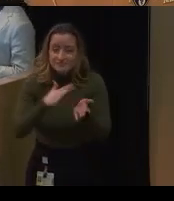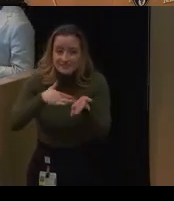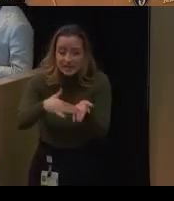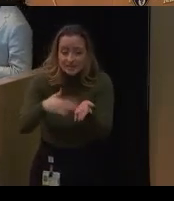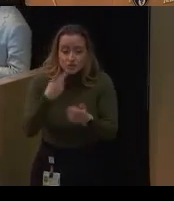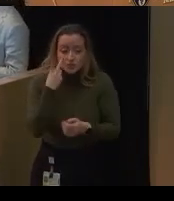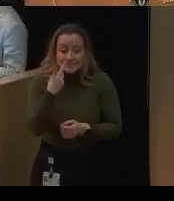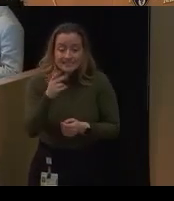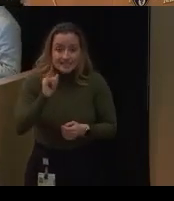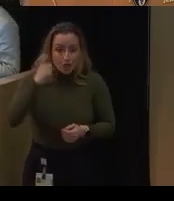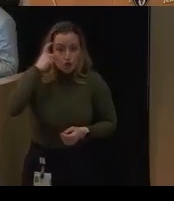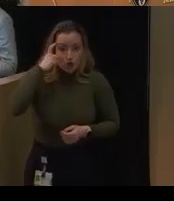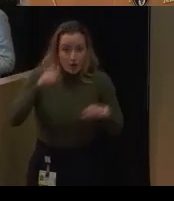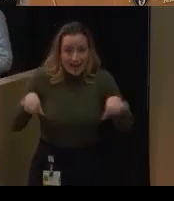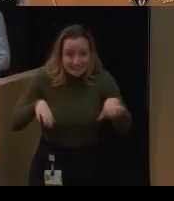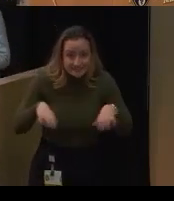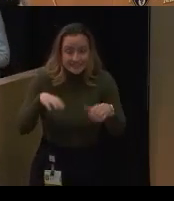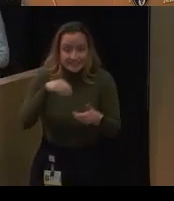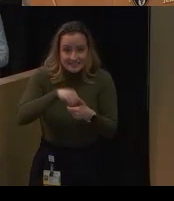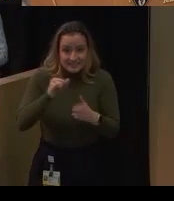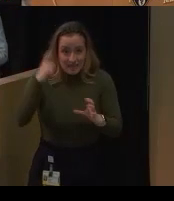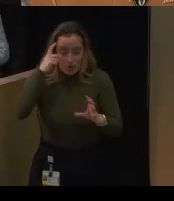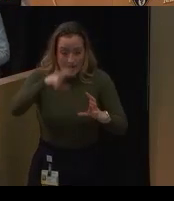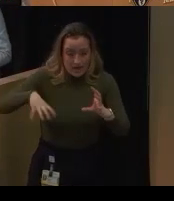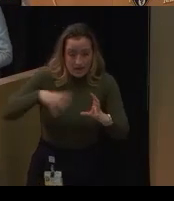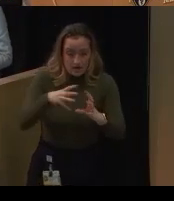in these brain regions is associated with social cognitive performance outside of